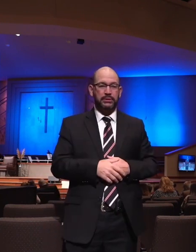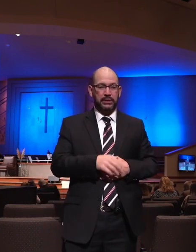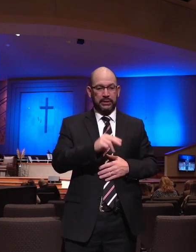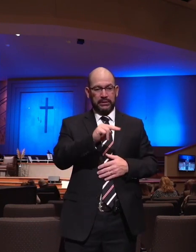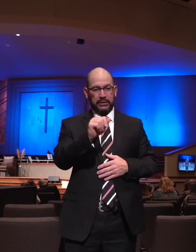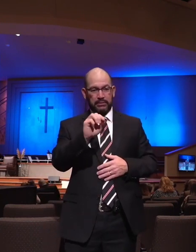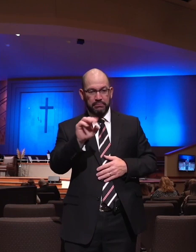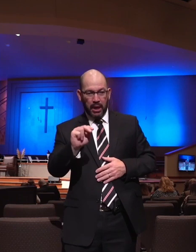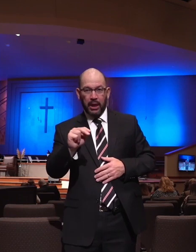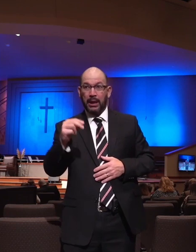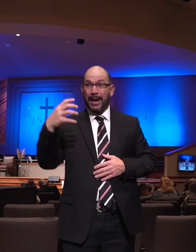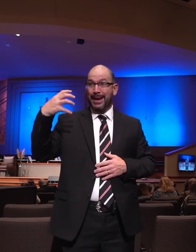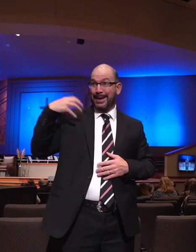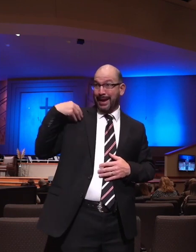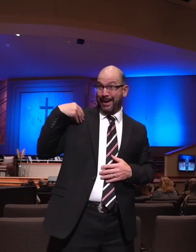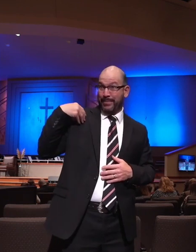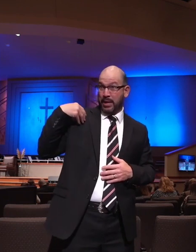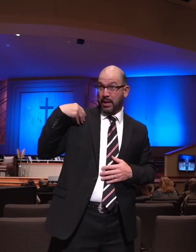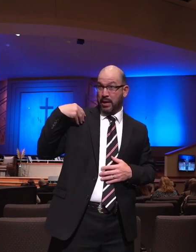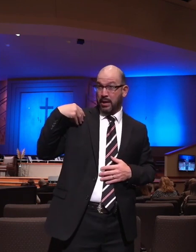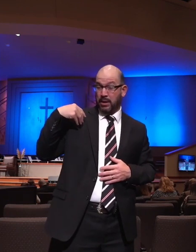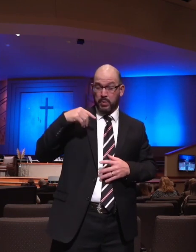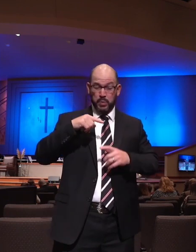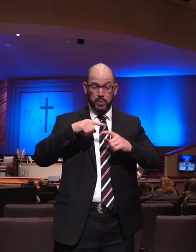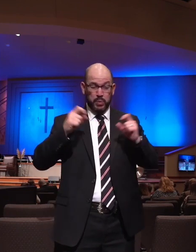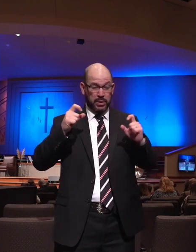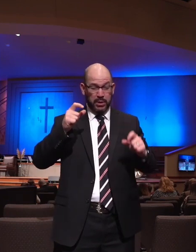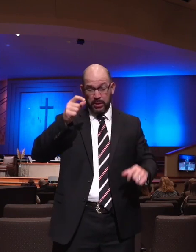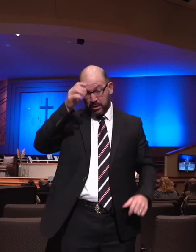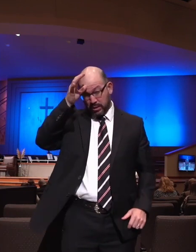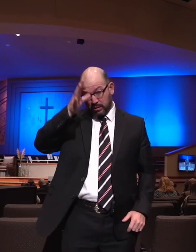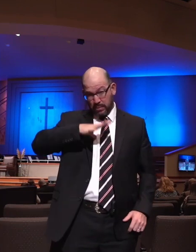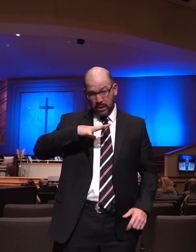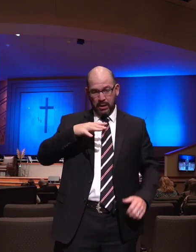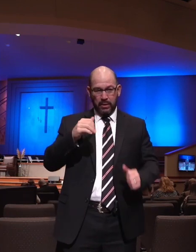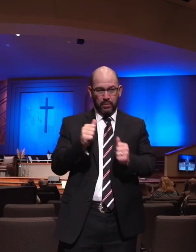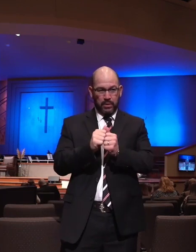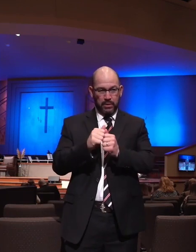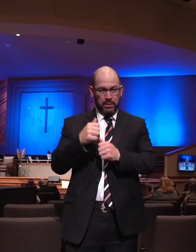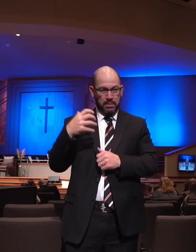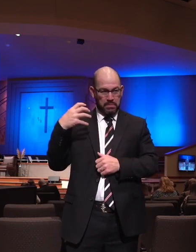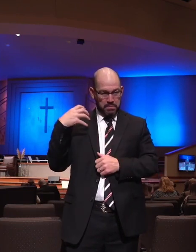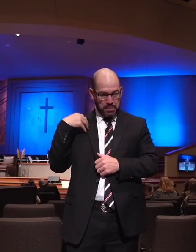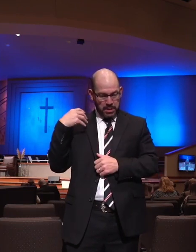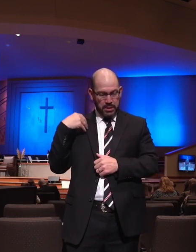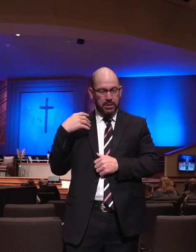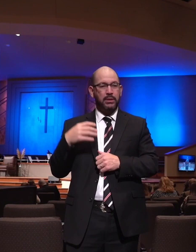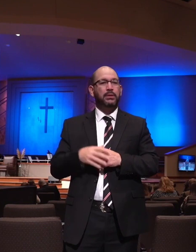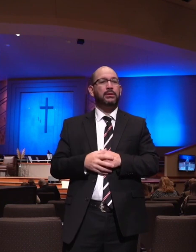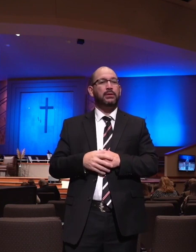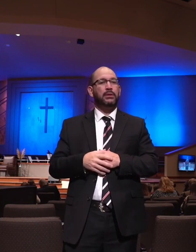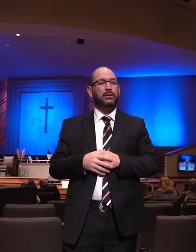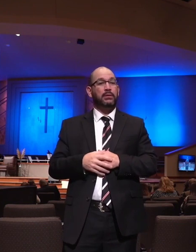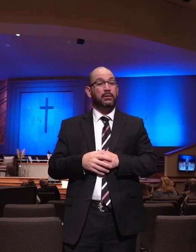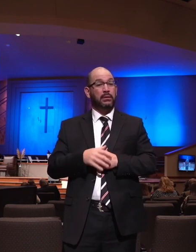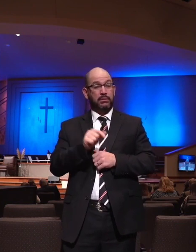king of Syria was a great man with his master and honorable because by him the